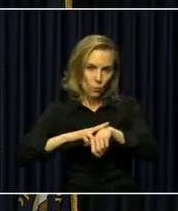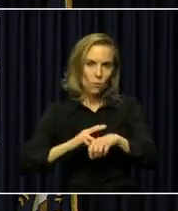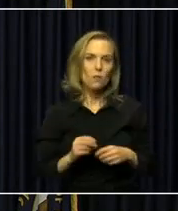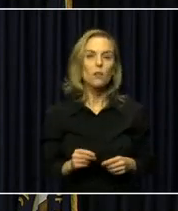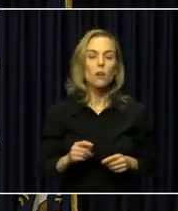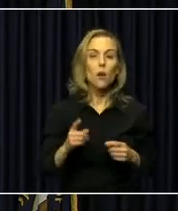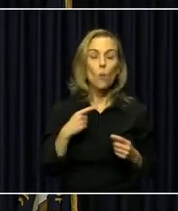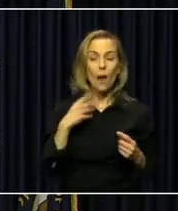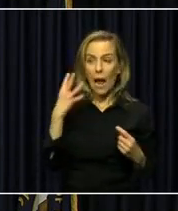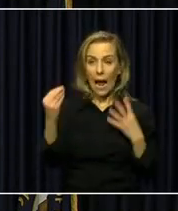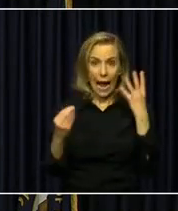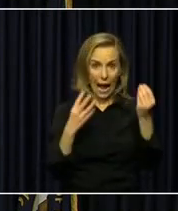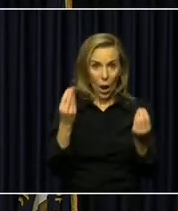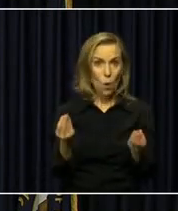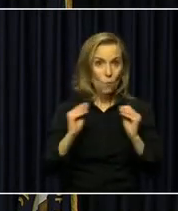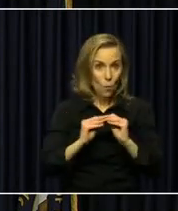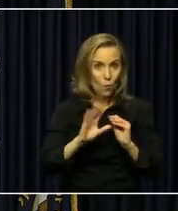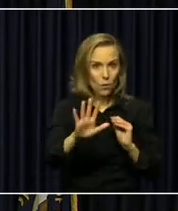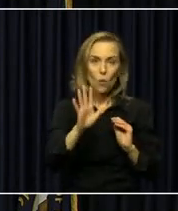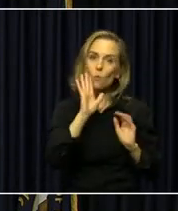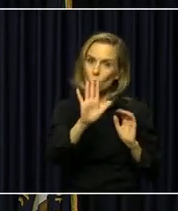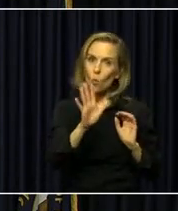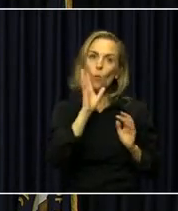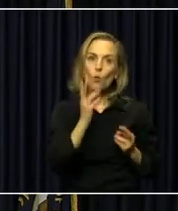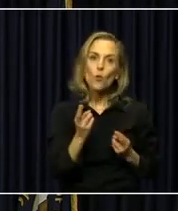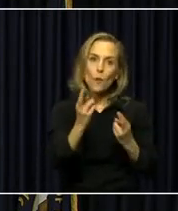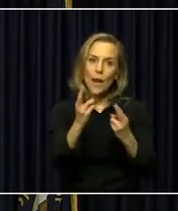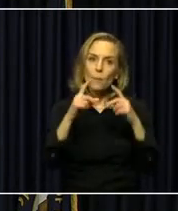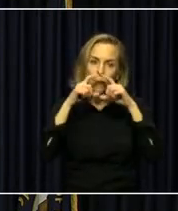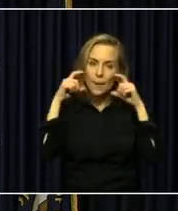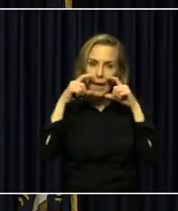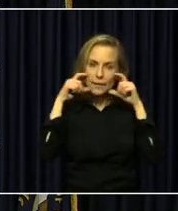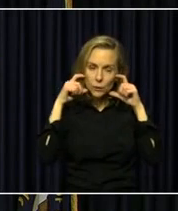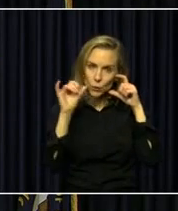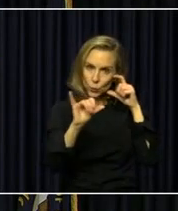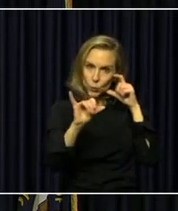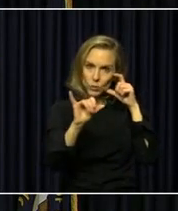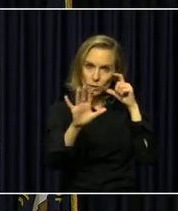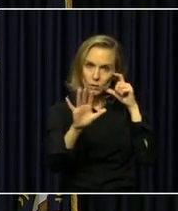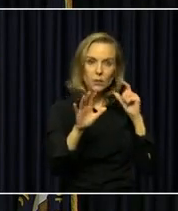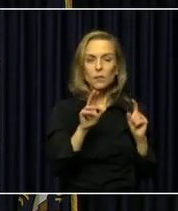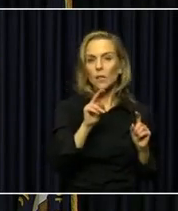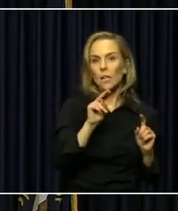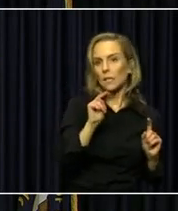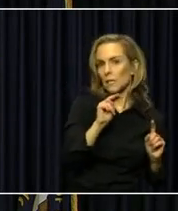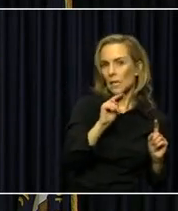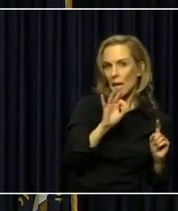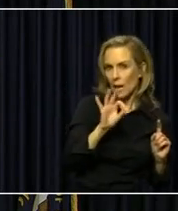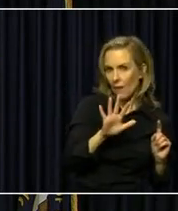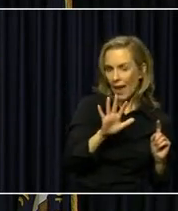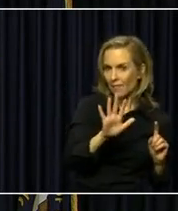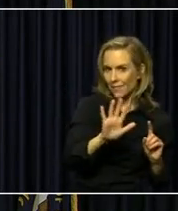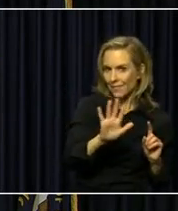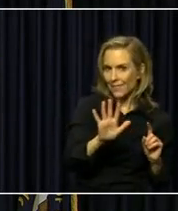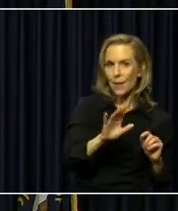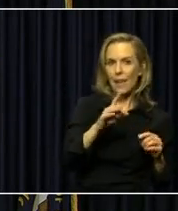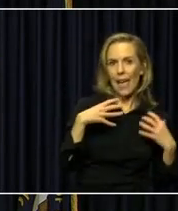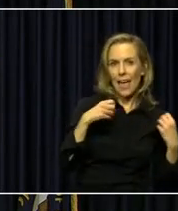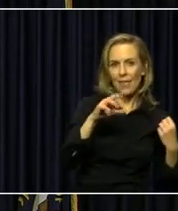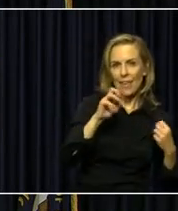LOOK AT, THE GUIDANCE THAT WE HAVE BEEN GIVEN IS IN LINE WITH WHAT WE BELIEVE. THE GUIDANCE THAT THE WHITE